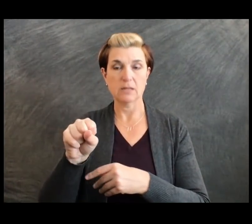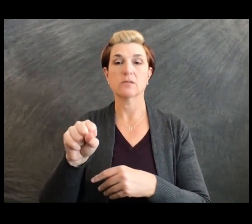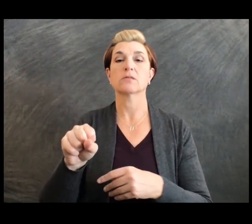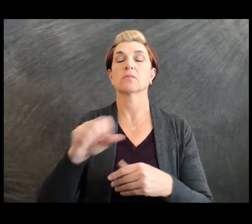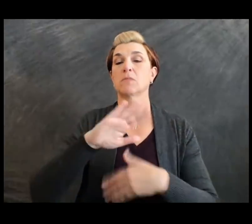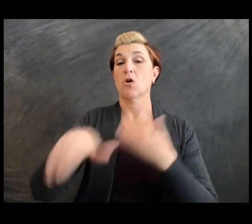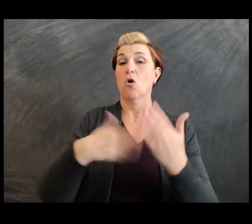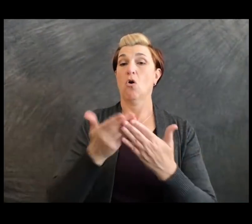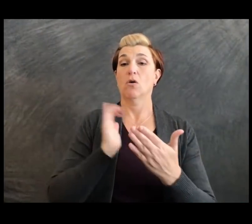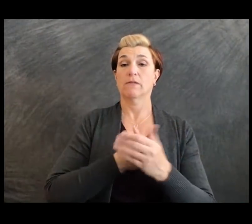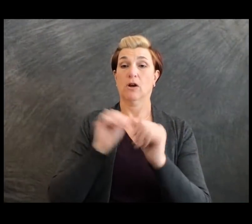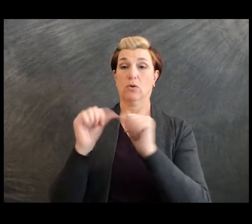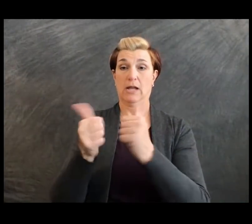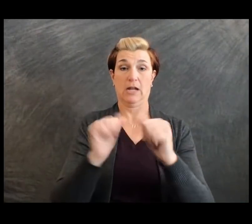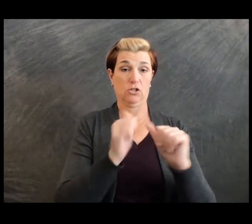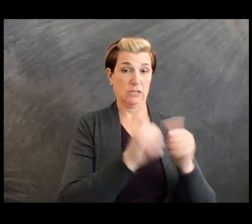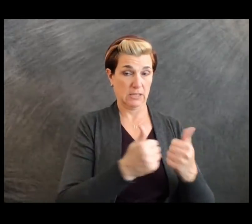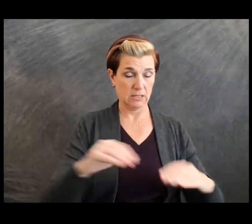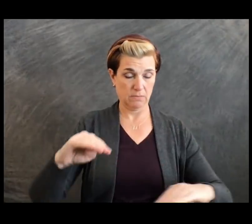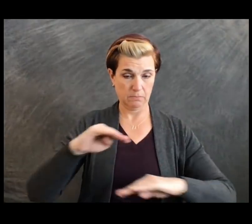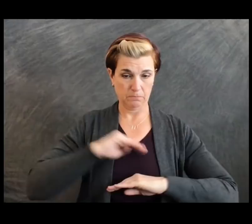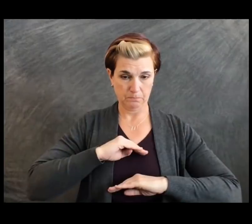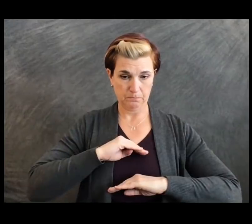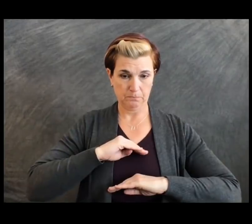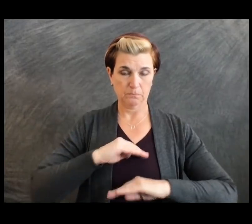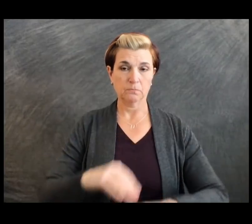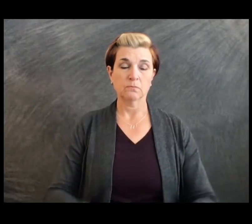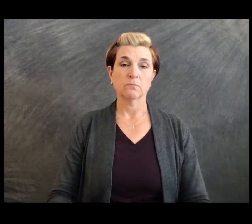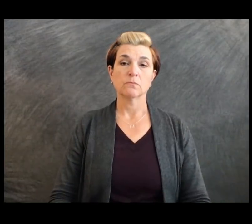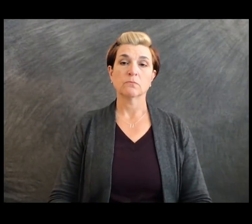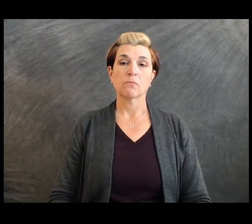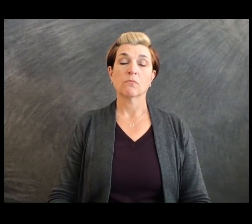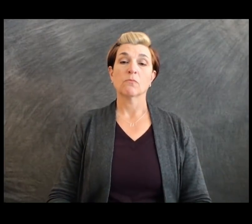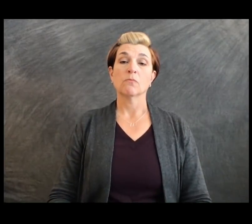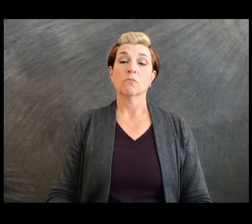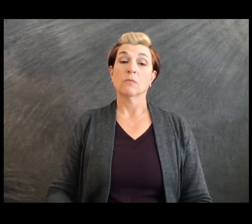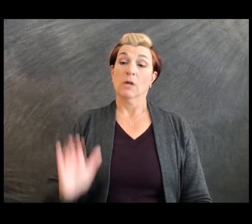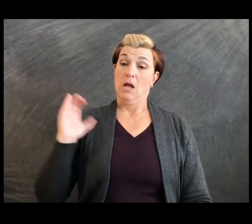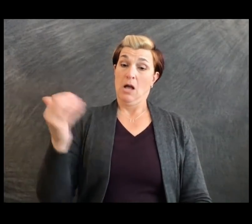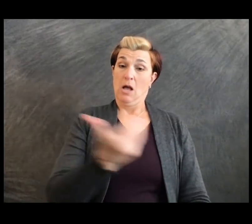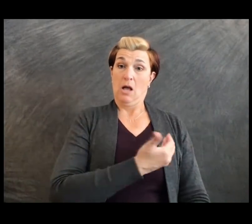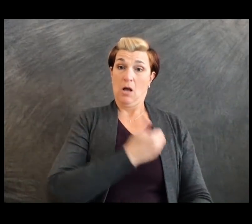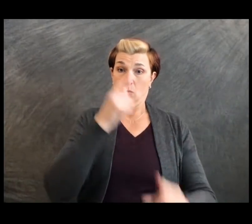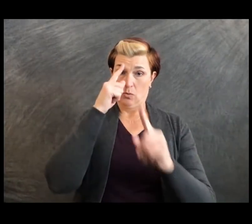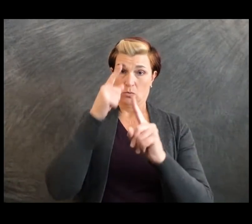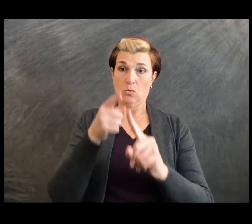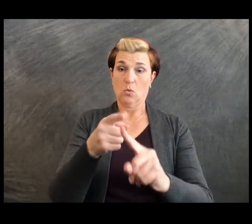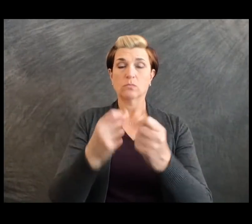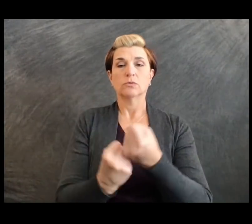and it's really all about helping our people recognizing that they're being